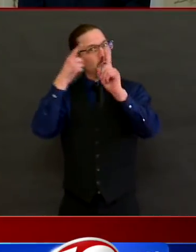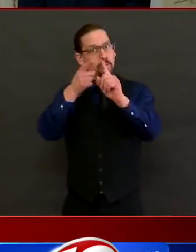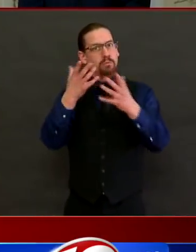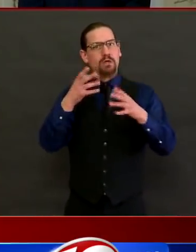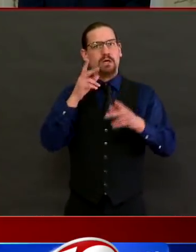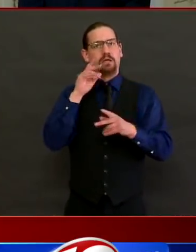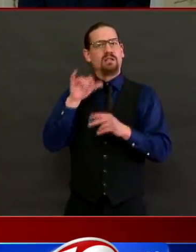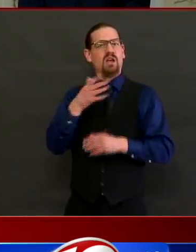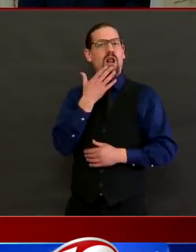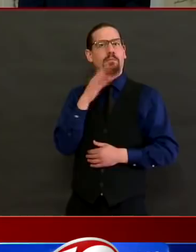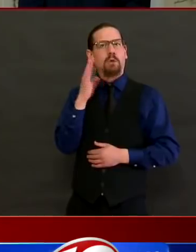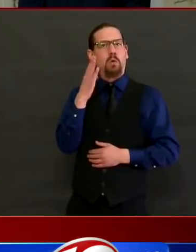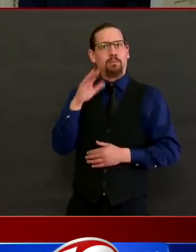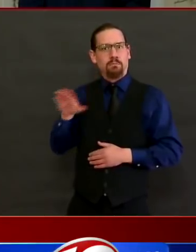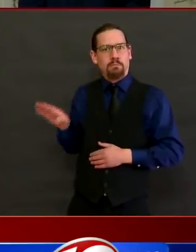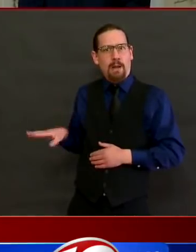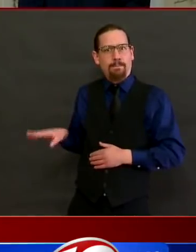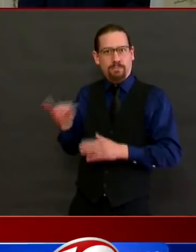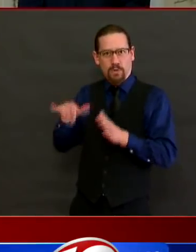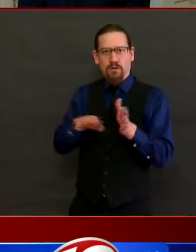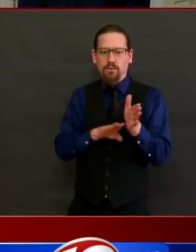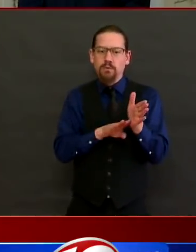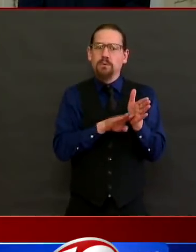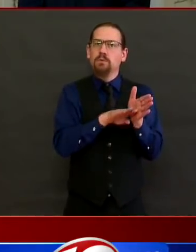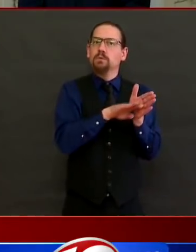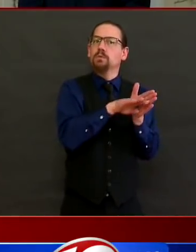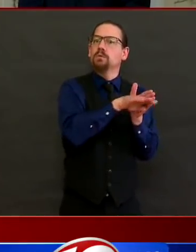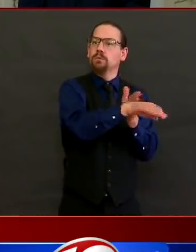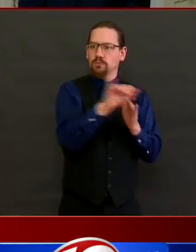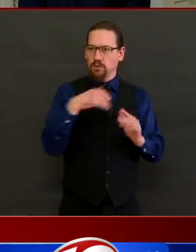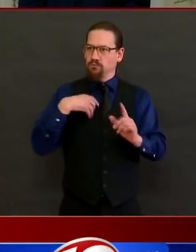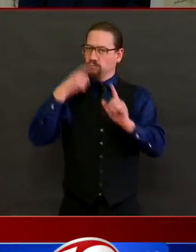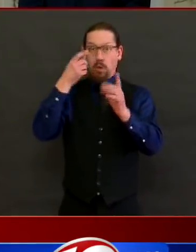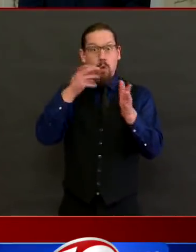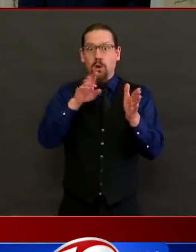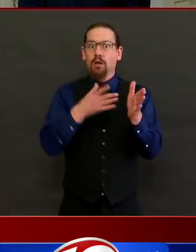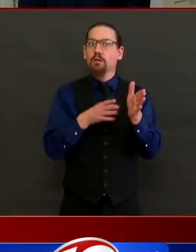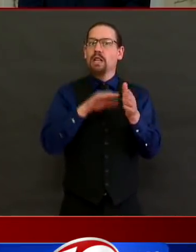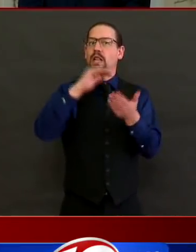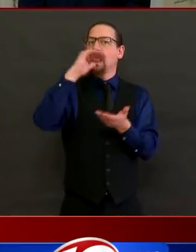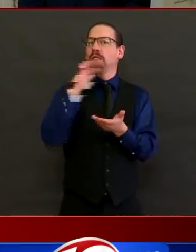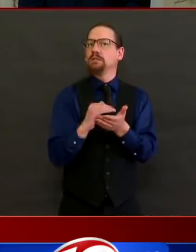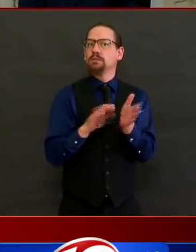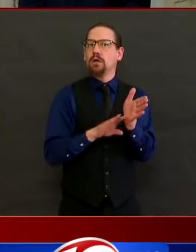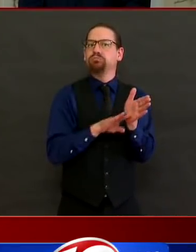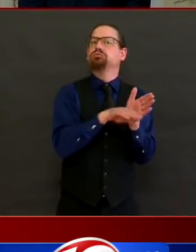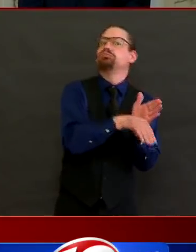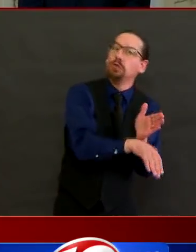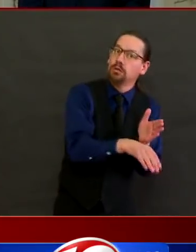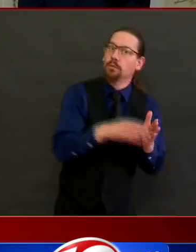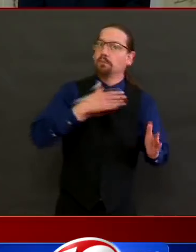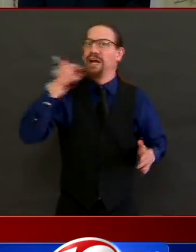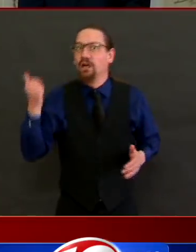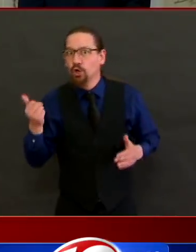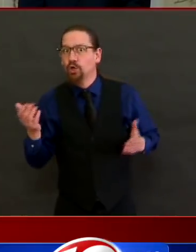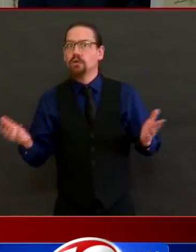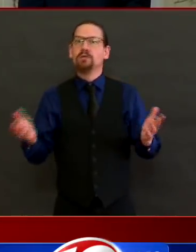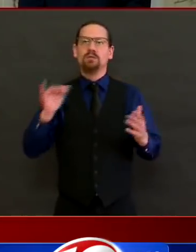FOR. I AM PREPARING FOR THE WORST. BUT I AM WORKING TO BEAT THAT BLUE LINE. AND I WANT YOU TO DO THAT WITH